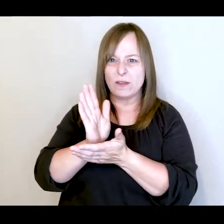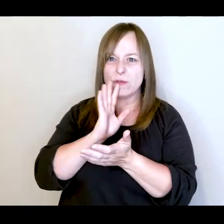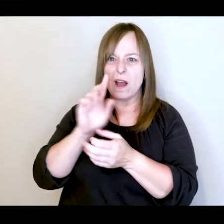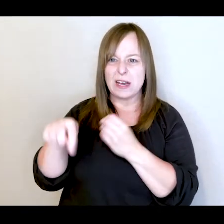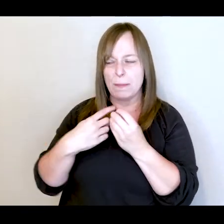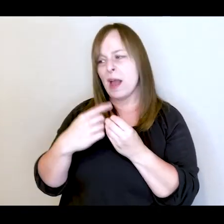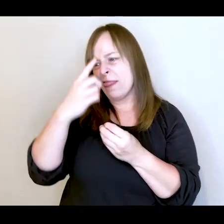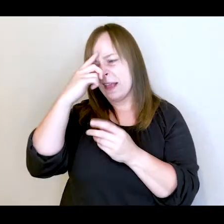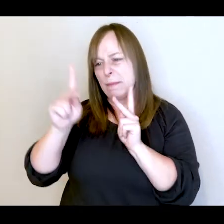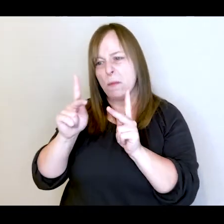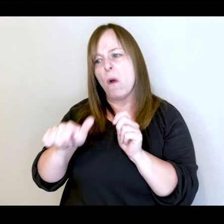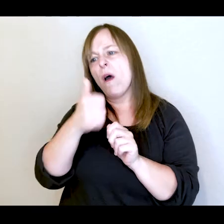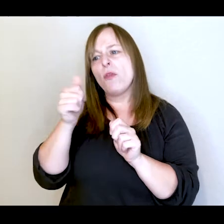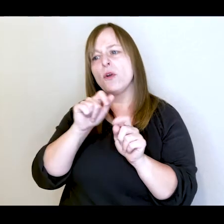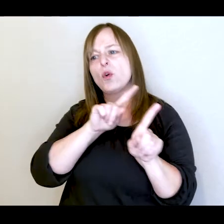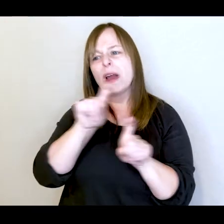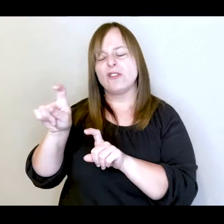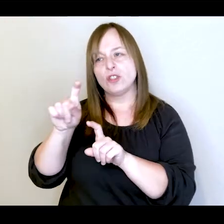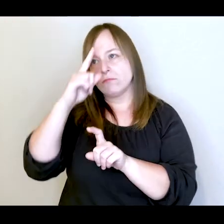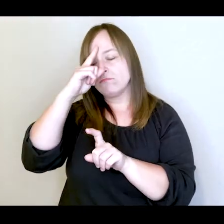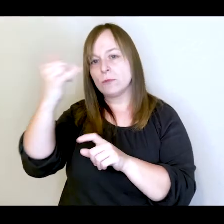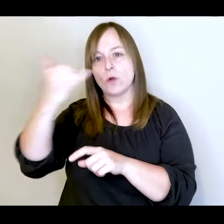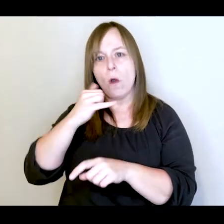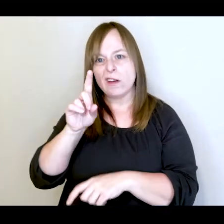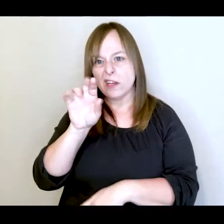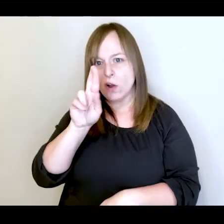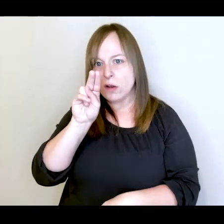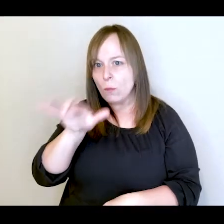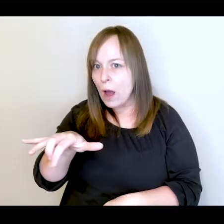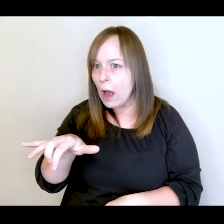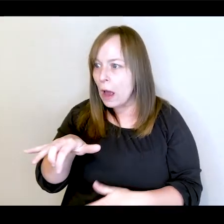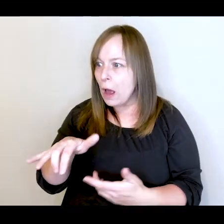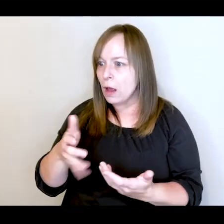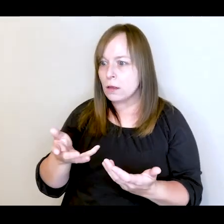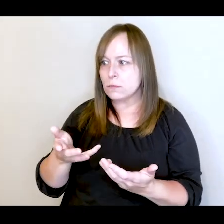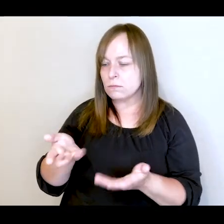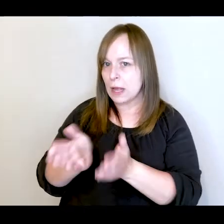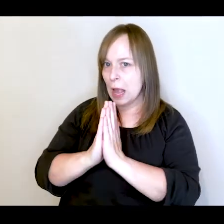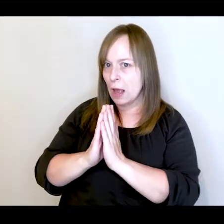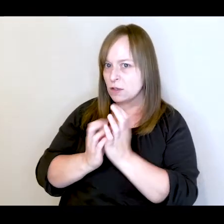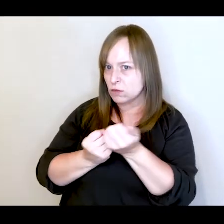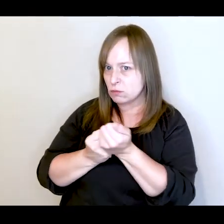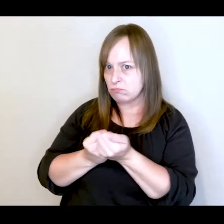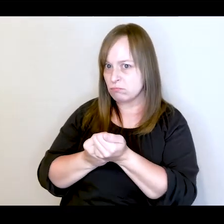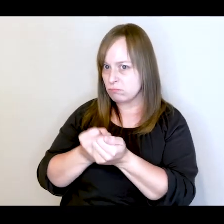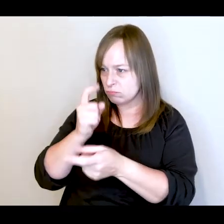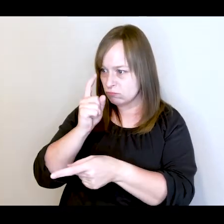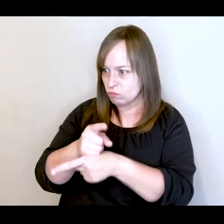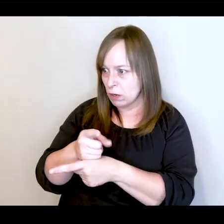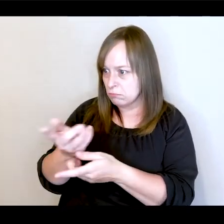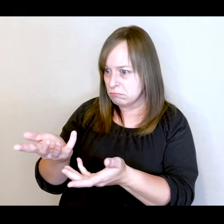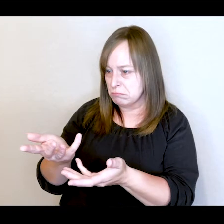we talked about. I think people if they have other questions, certainly they could call DRNY and ask for some assistance in that area.